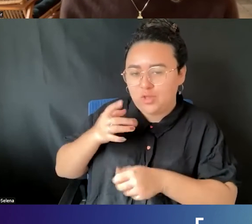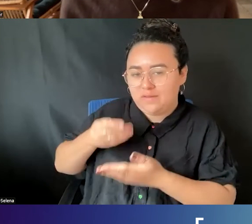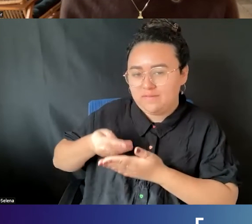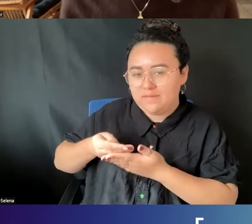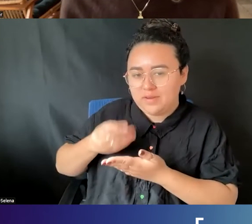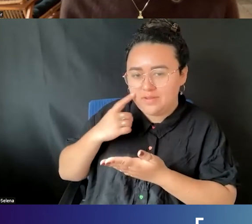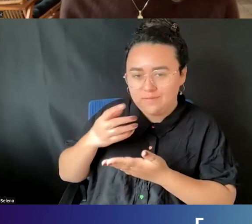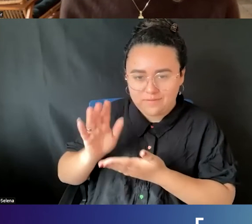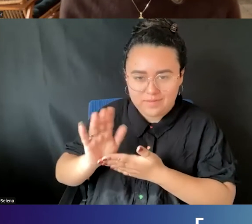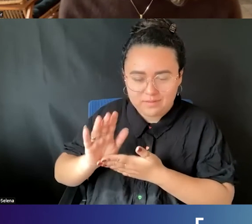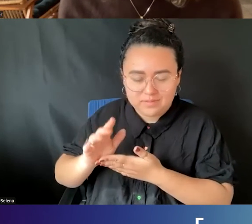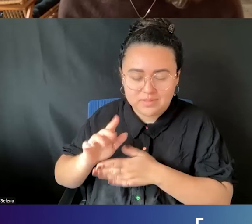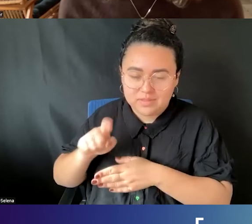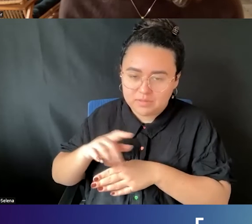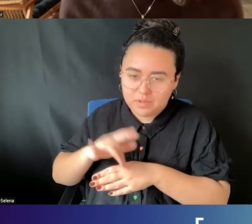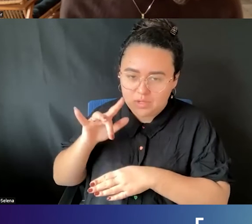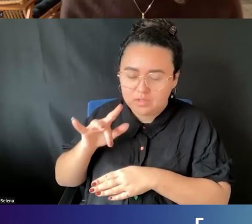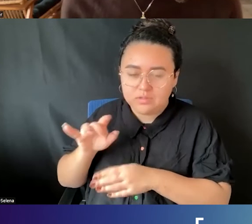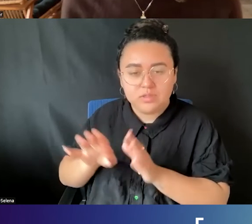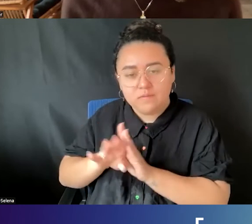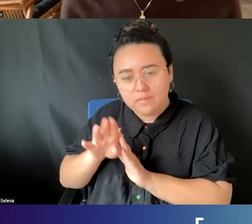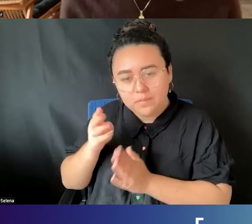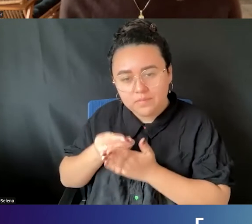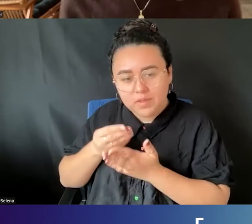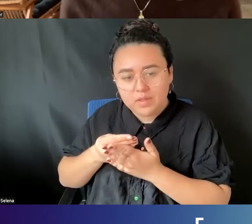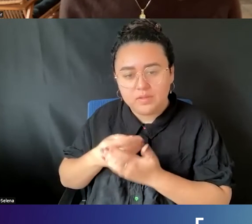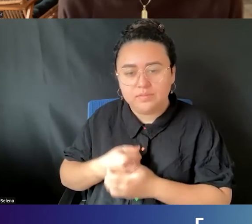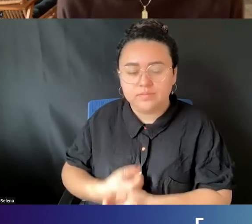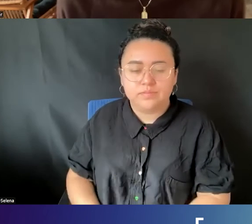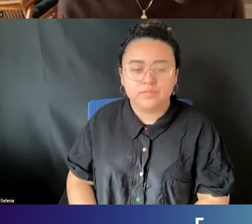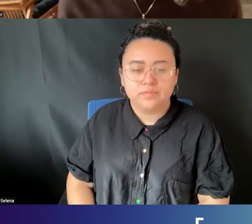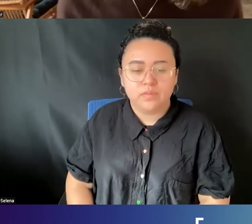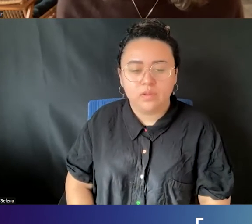And that's, you know, even development funds, you know, often you need